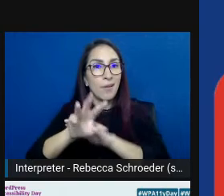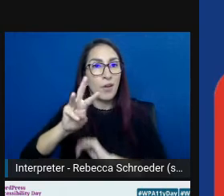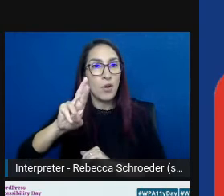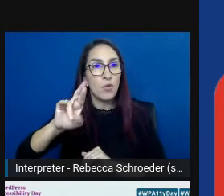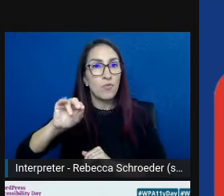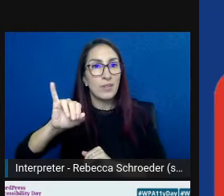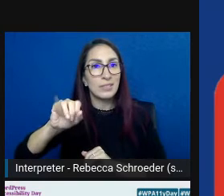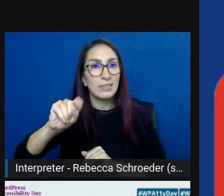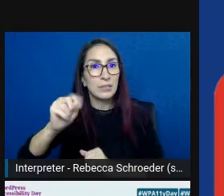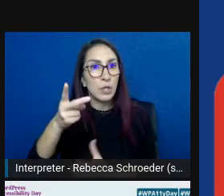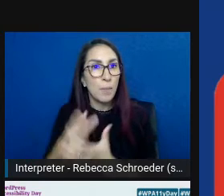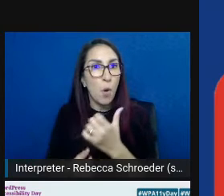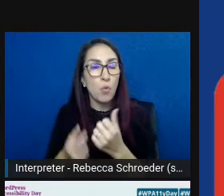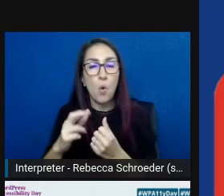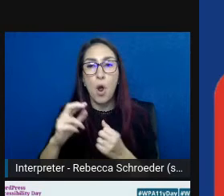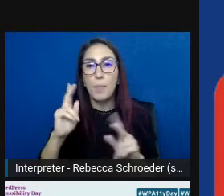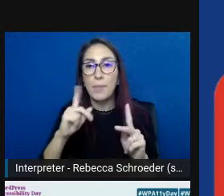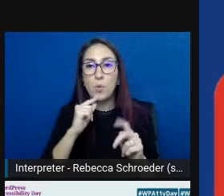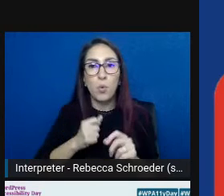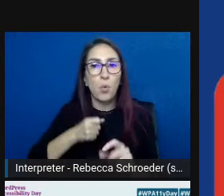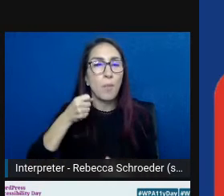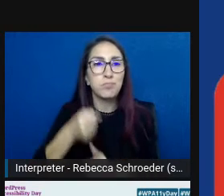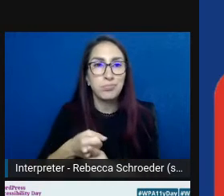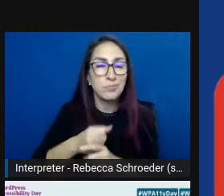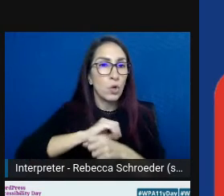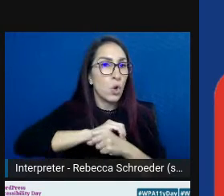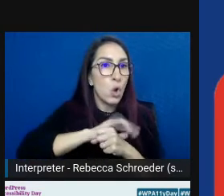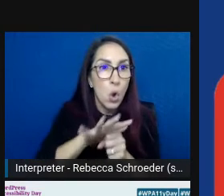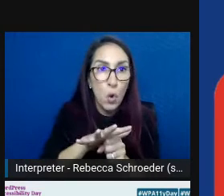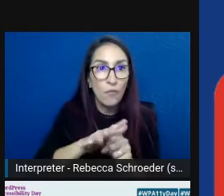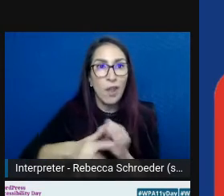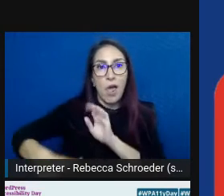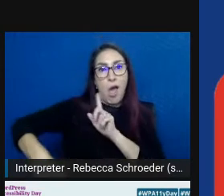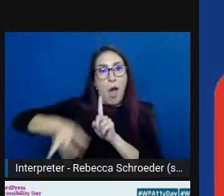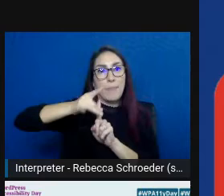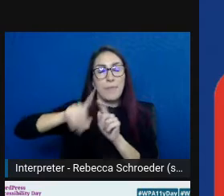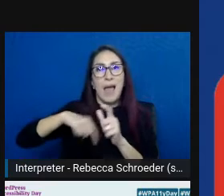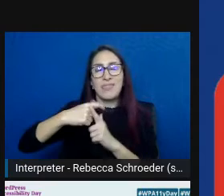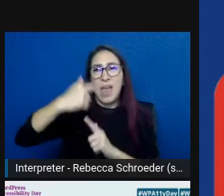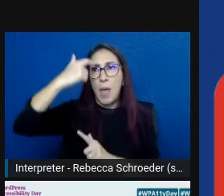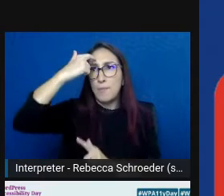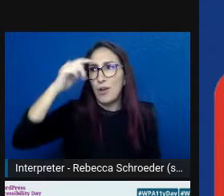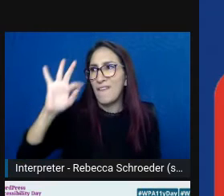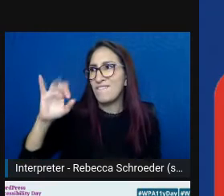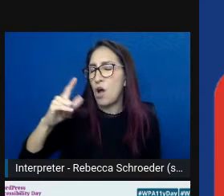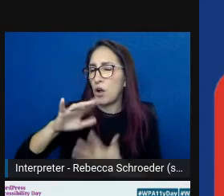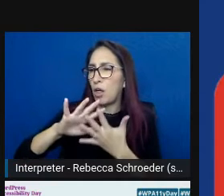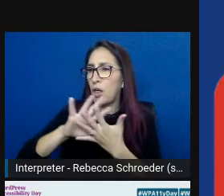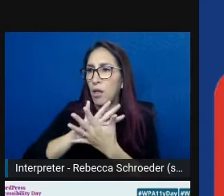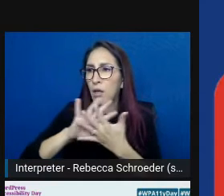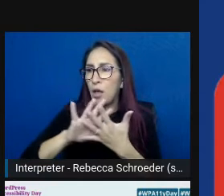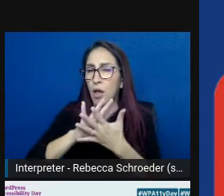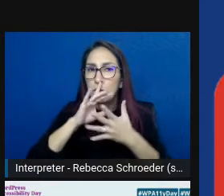that have brain fog from Long COVID. That's a thing, right? It's a very important thing that's coming to our consciousness